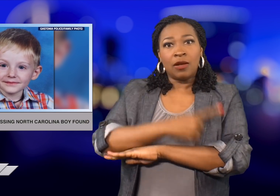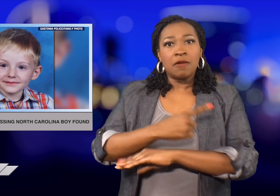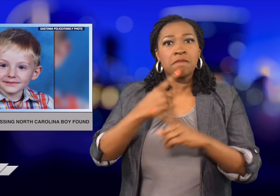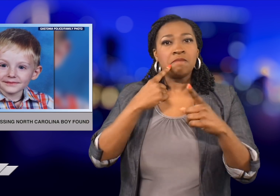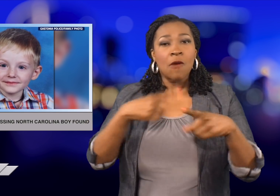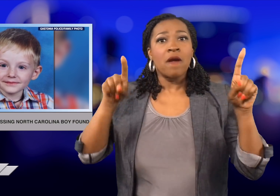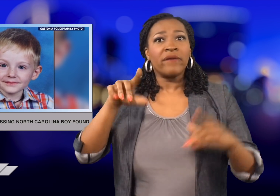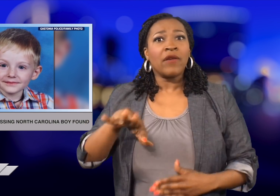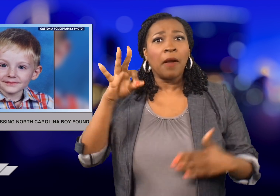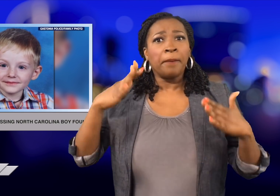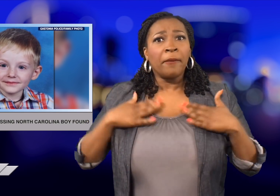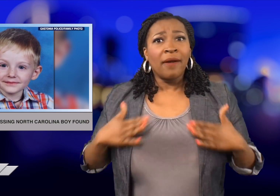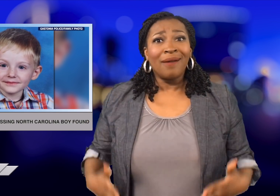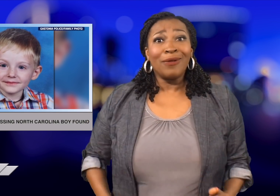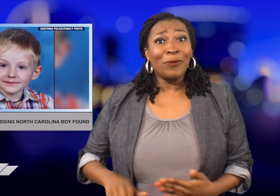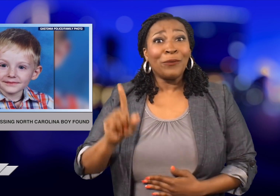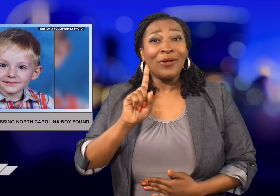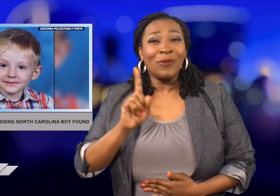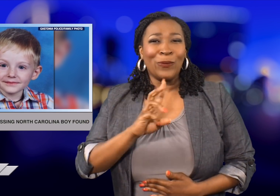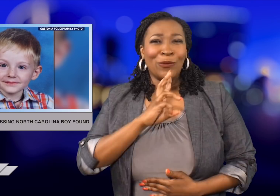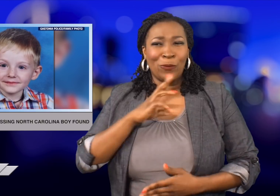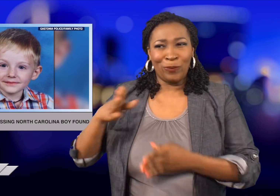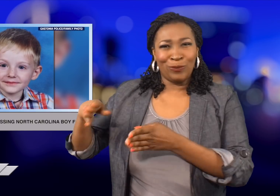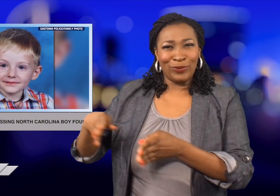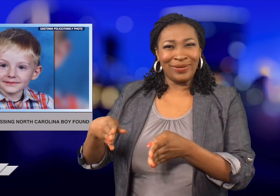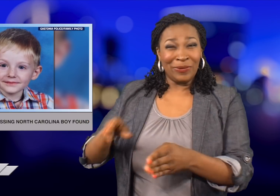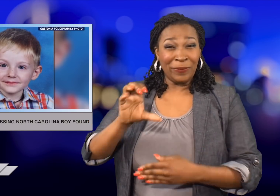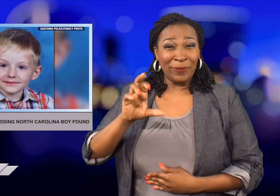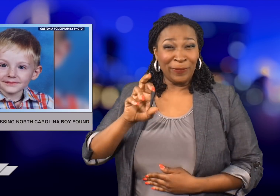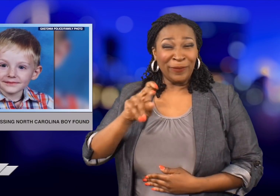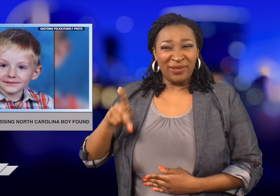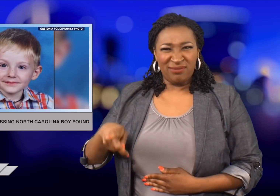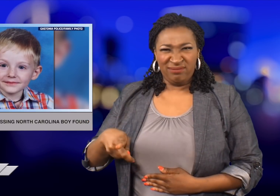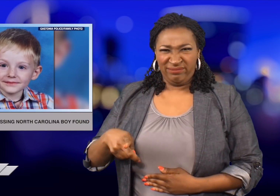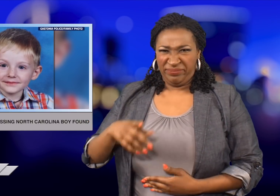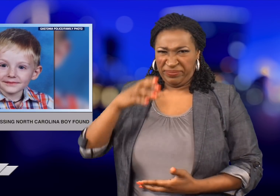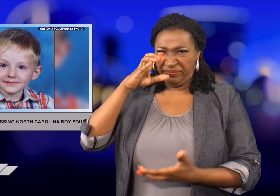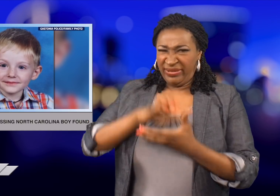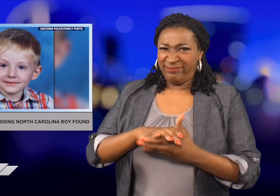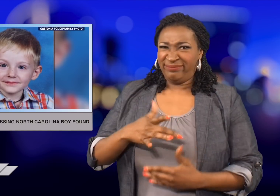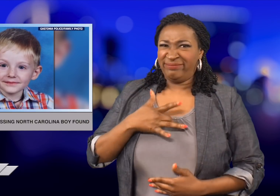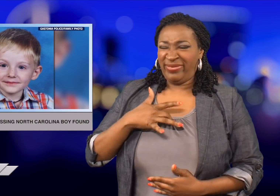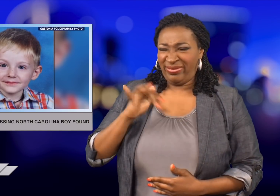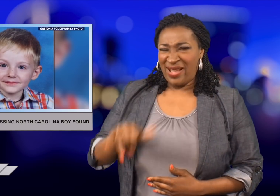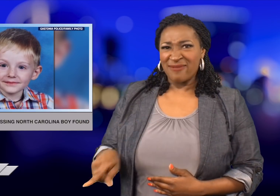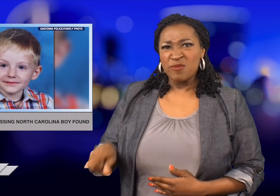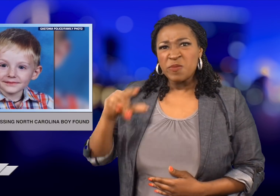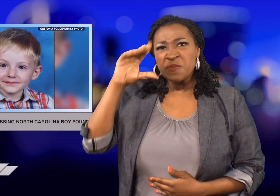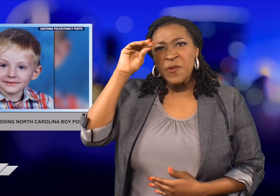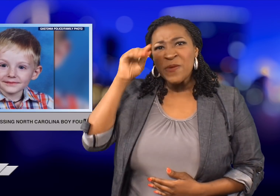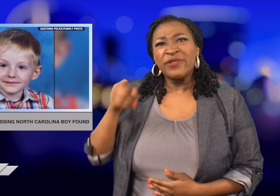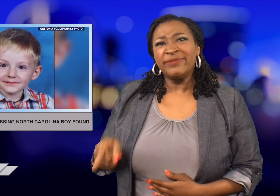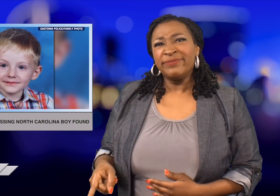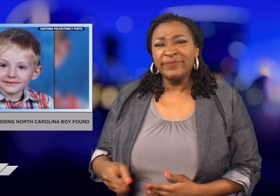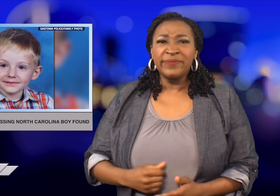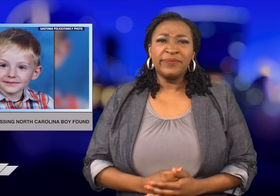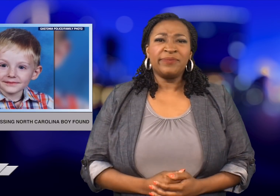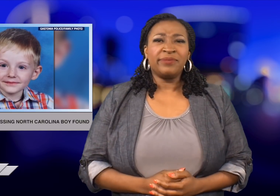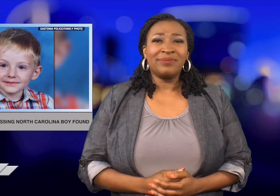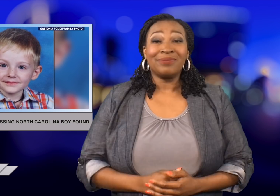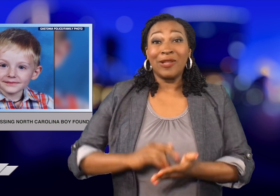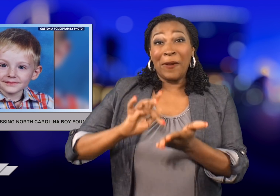After a six-day search authorities discovered a body in a creek believed to be the child.